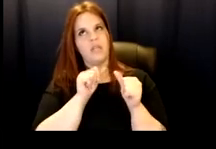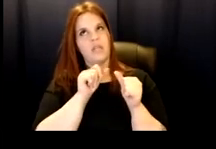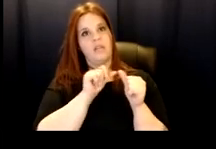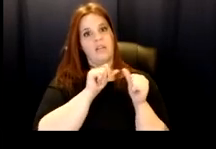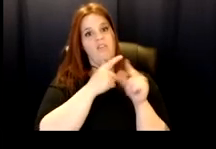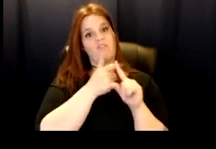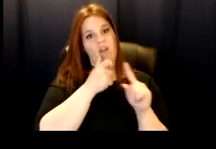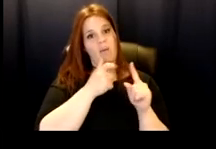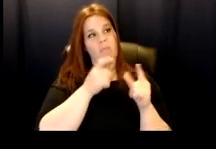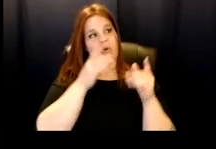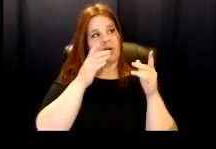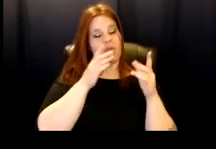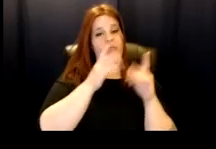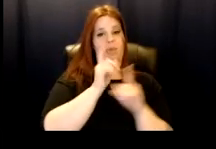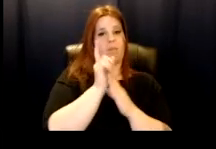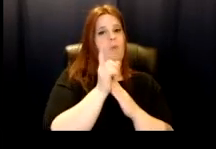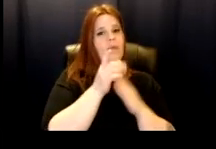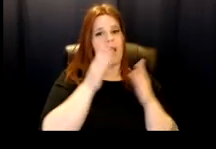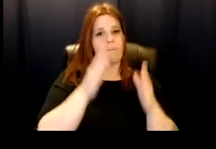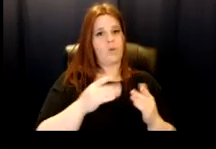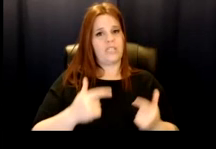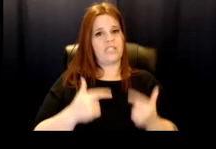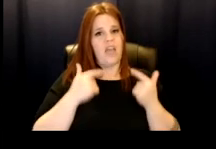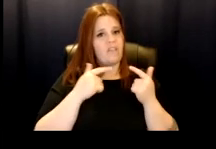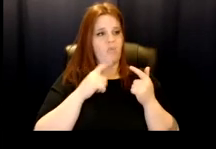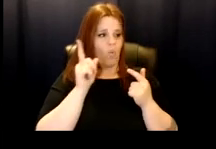the moment that they are a young person with a disability transitioning into the world